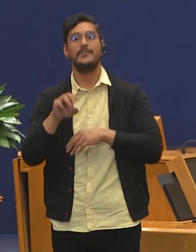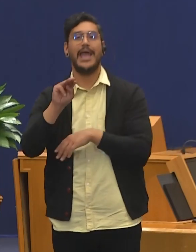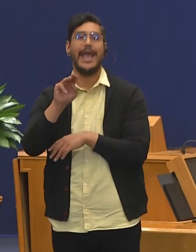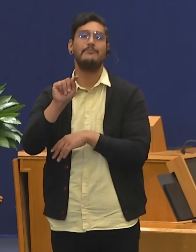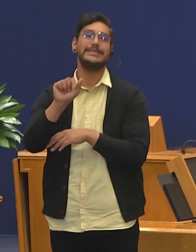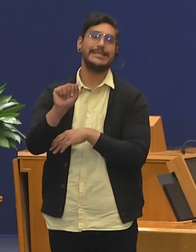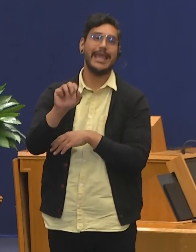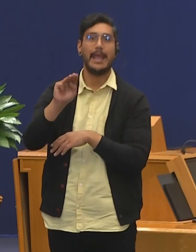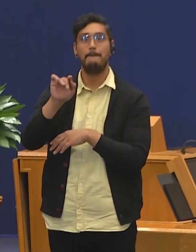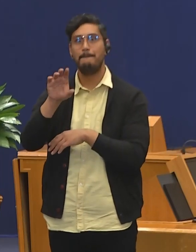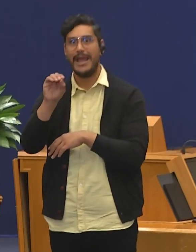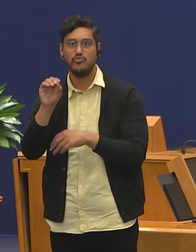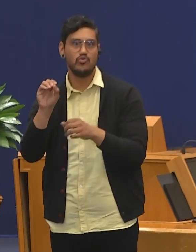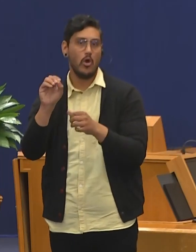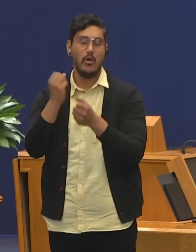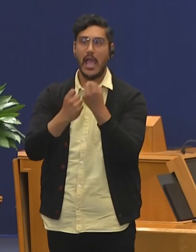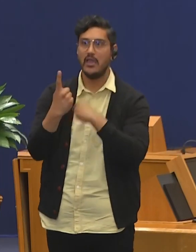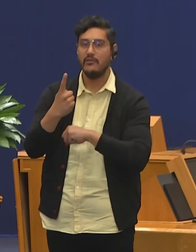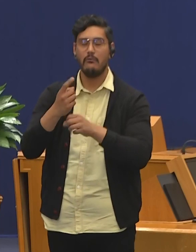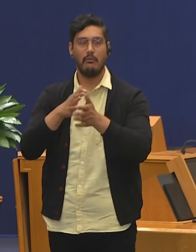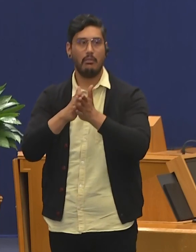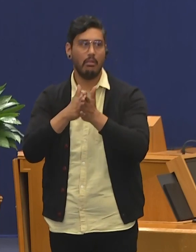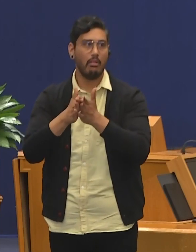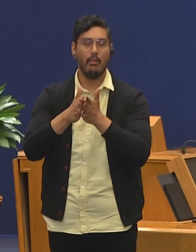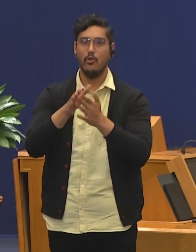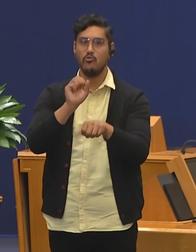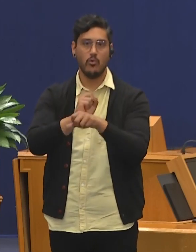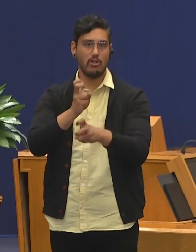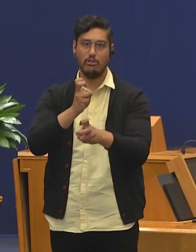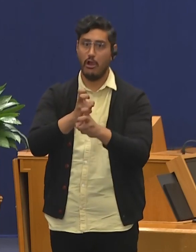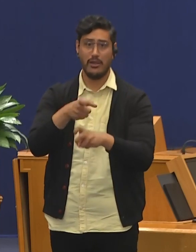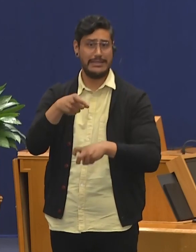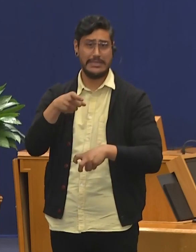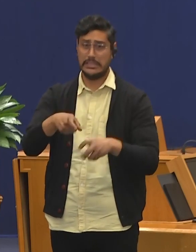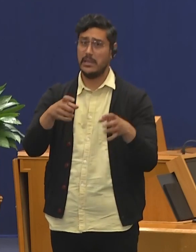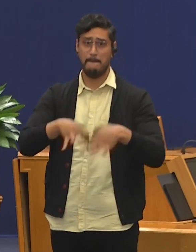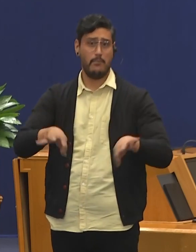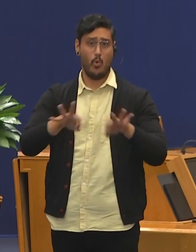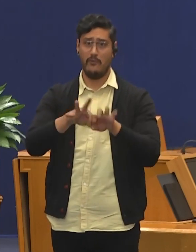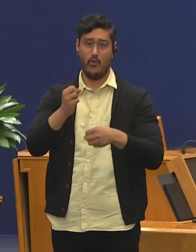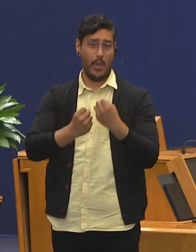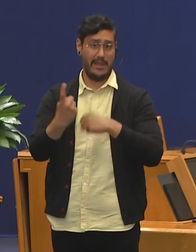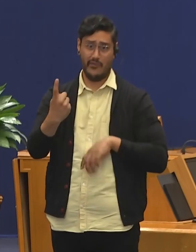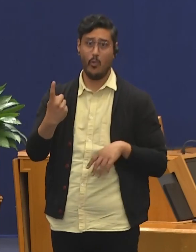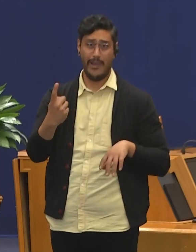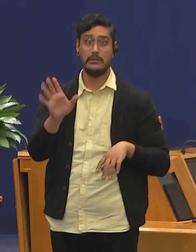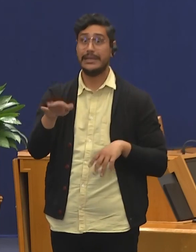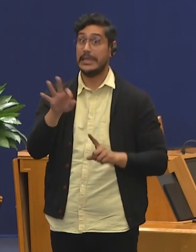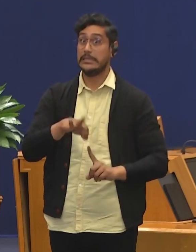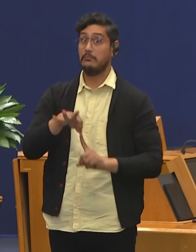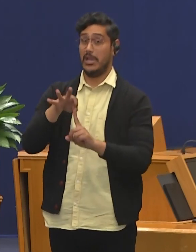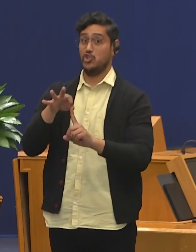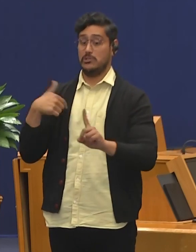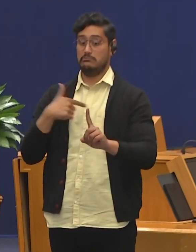WELL FIRST OF ALL I WOULD SAY THAT -- MT.A., METRO AND THEIR STAFF HAVE BEEN WORKING DILIGENTLY.